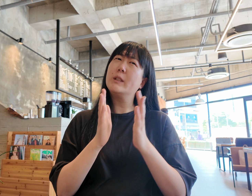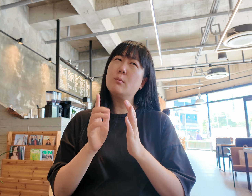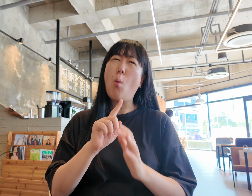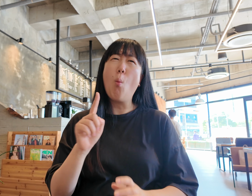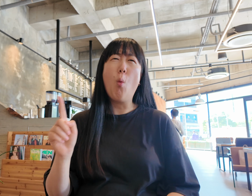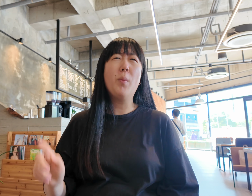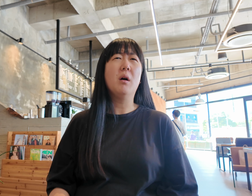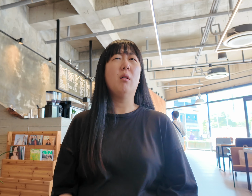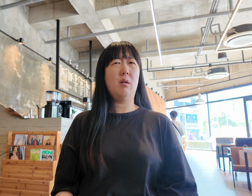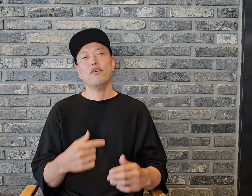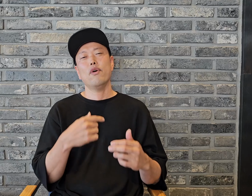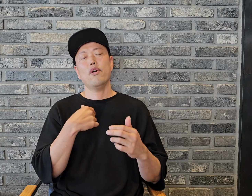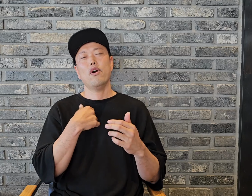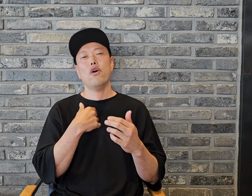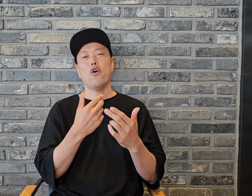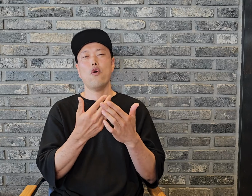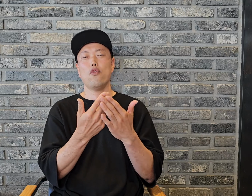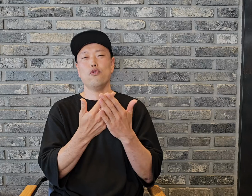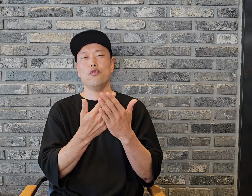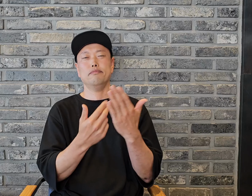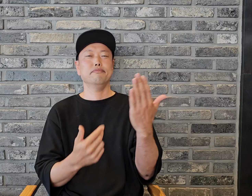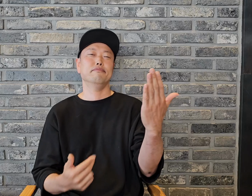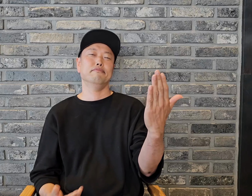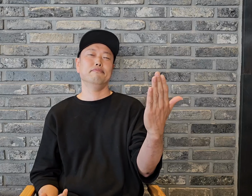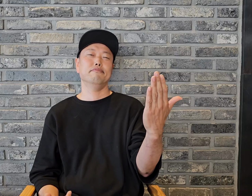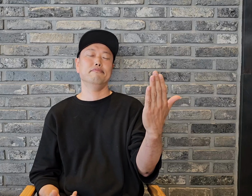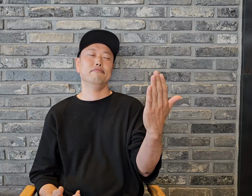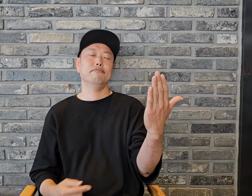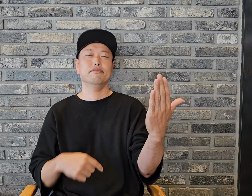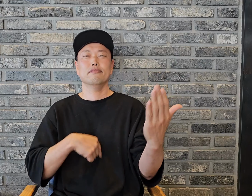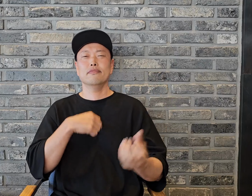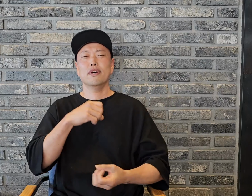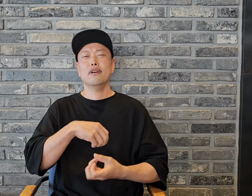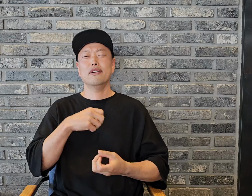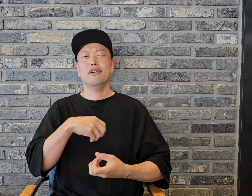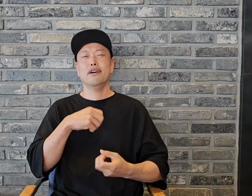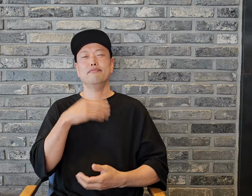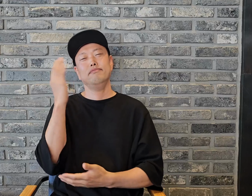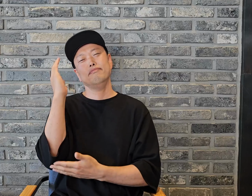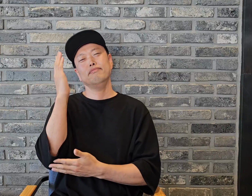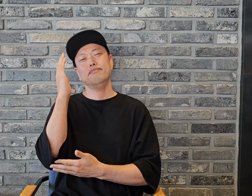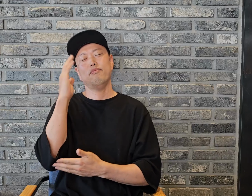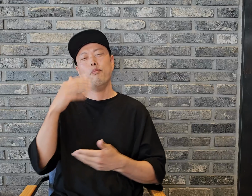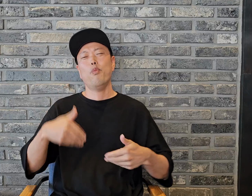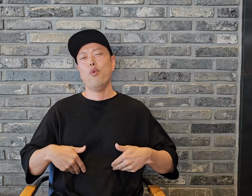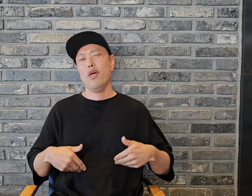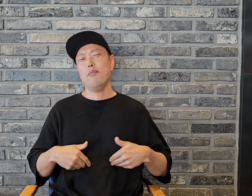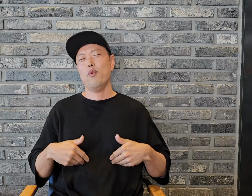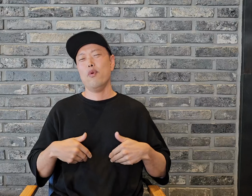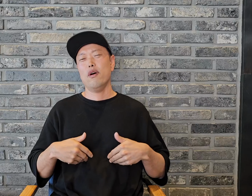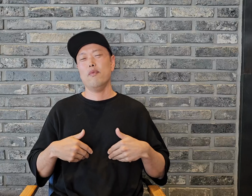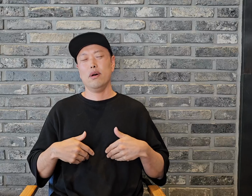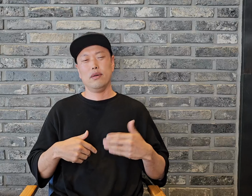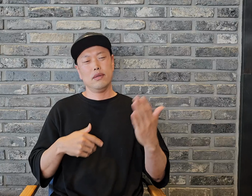Do you have anything to prepare? I stand in front of a mirror and talk after fully digesting the content,